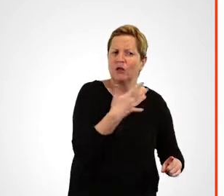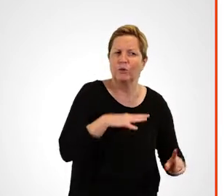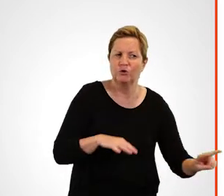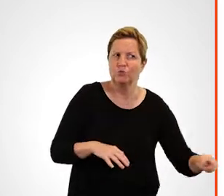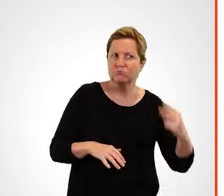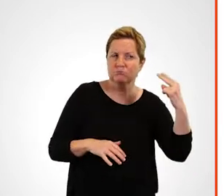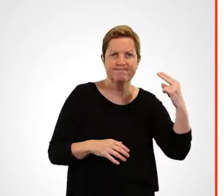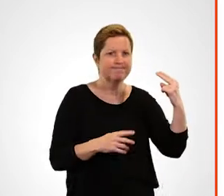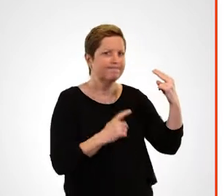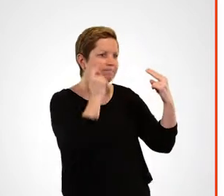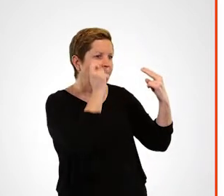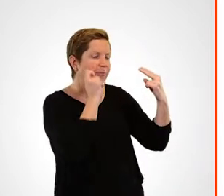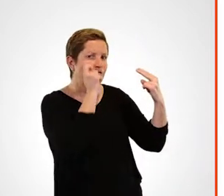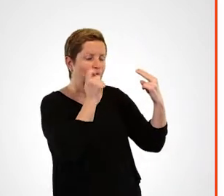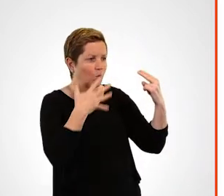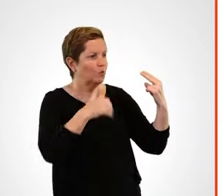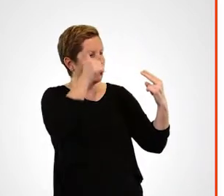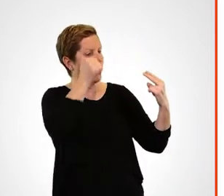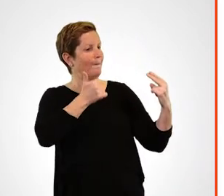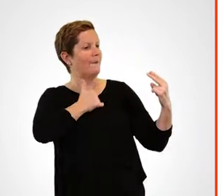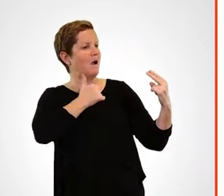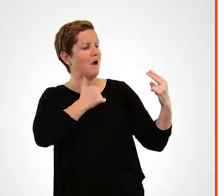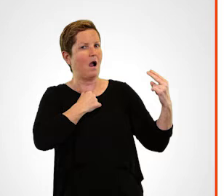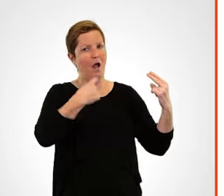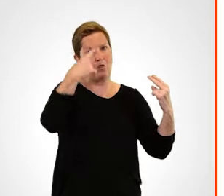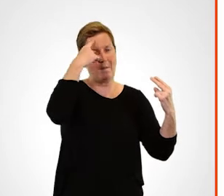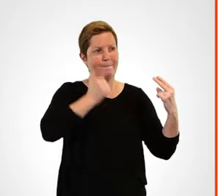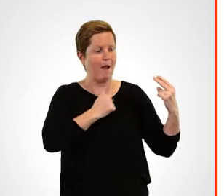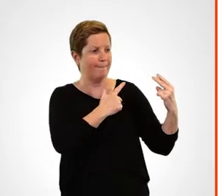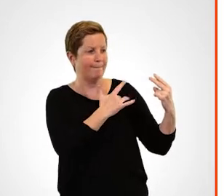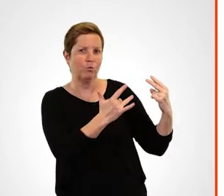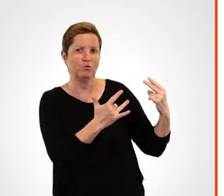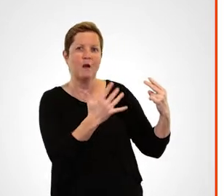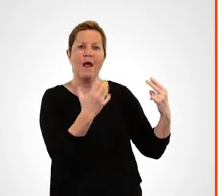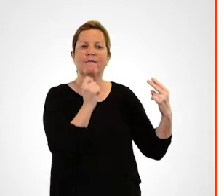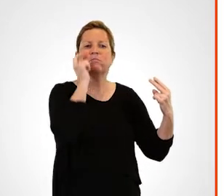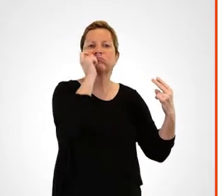she's looking up at me. She wants to see what emotion is on my face,